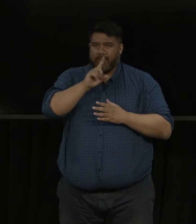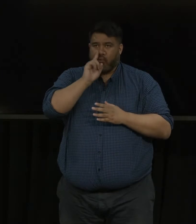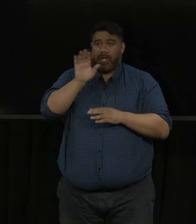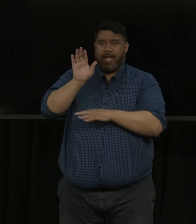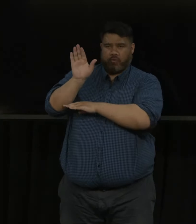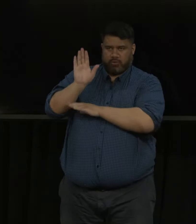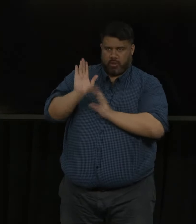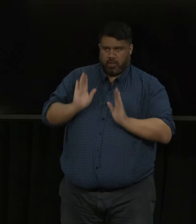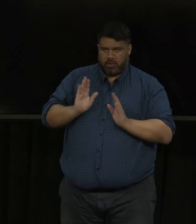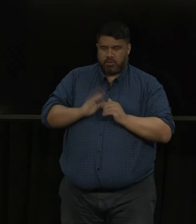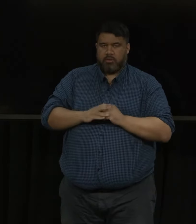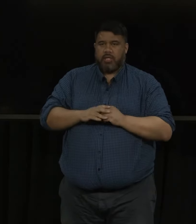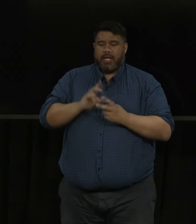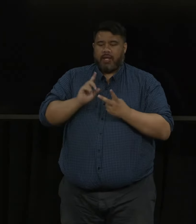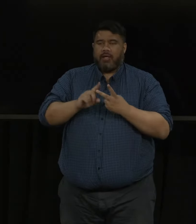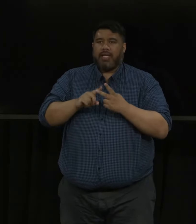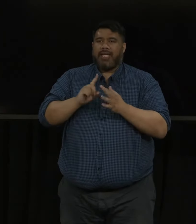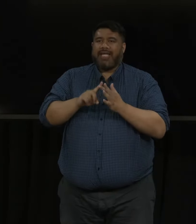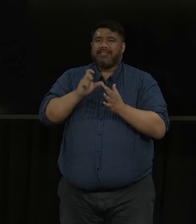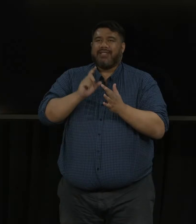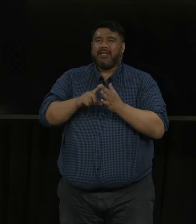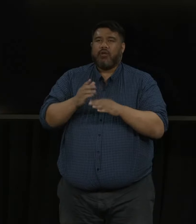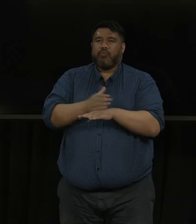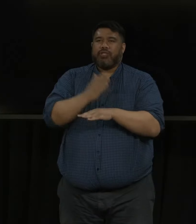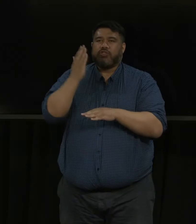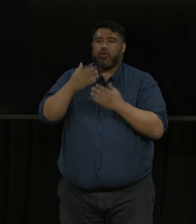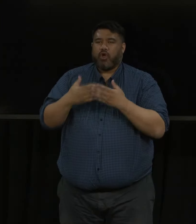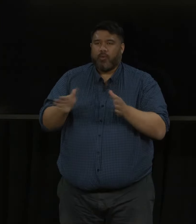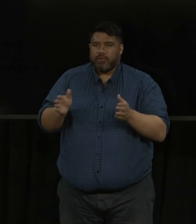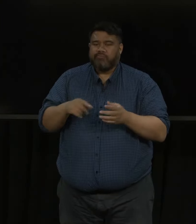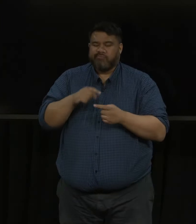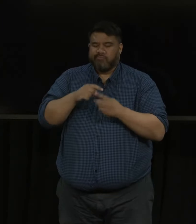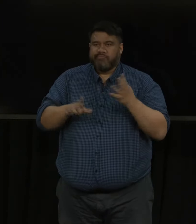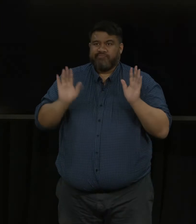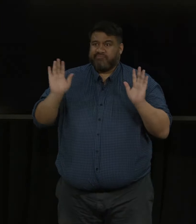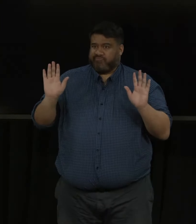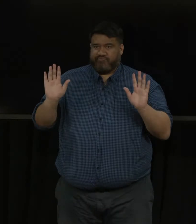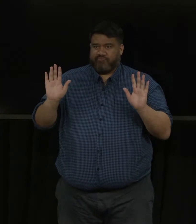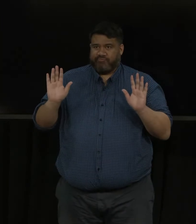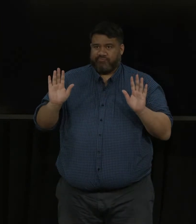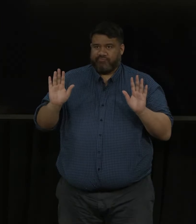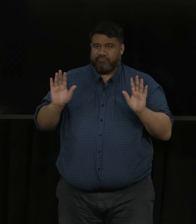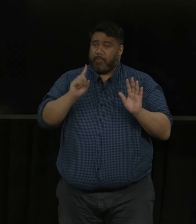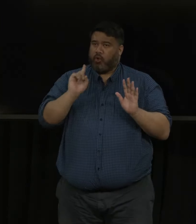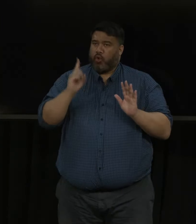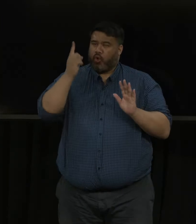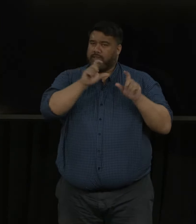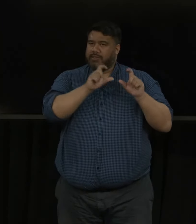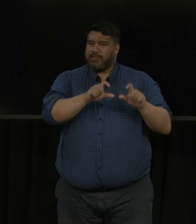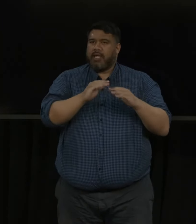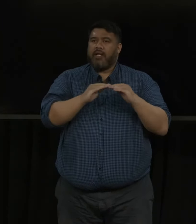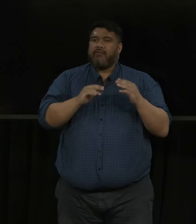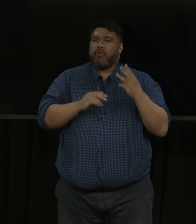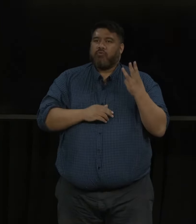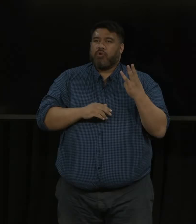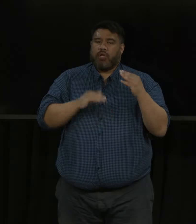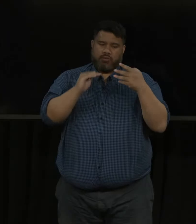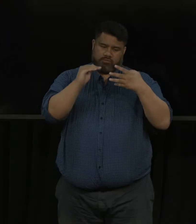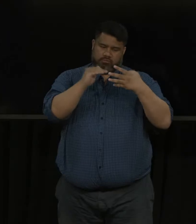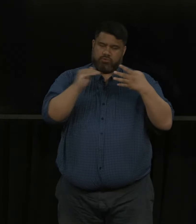household outside, the ability